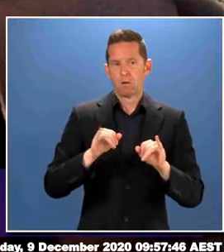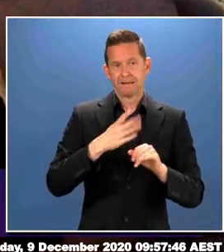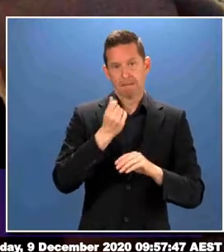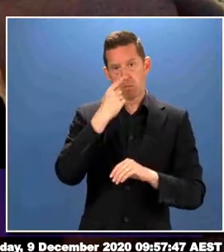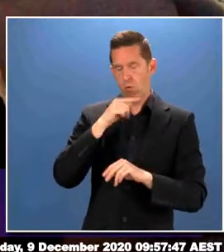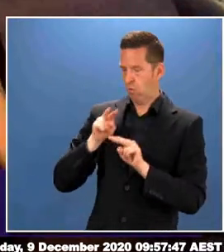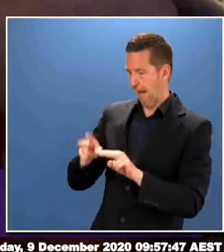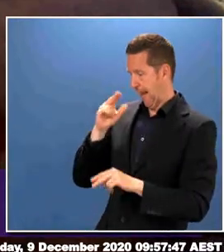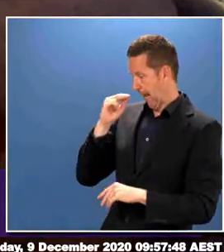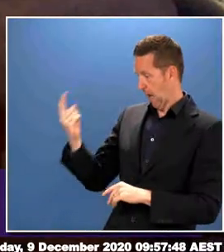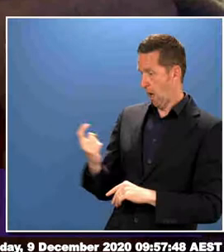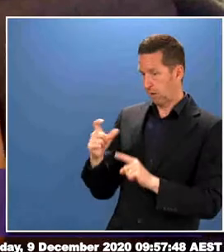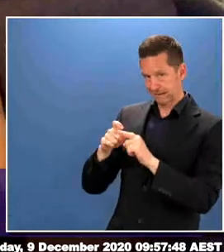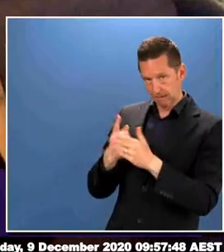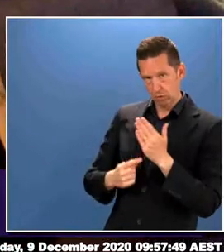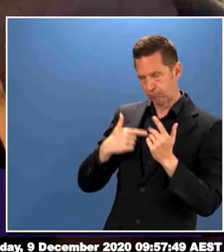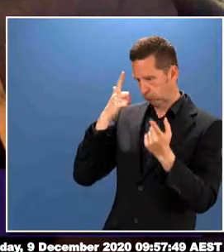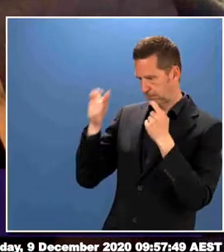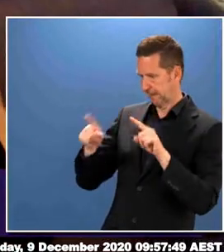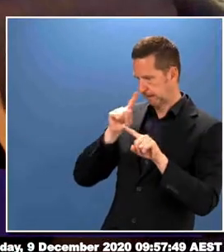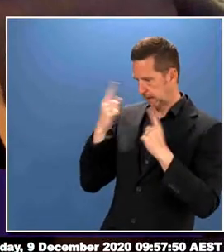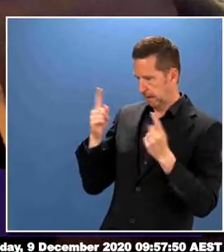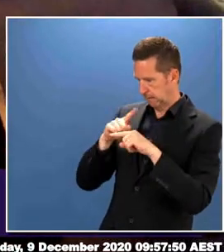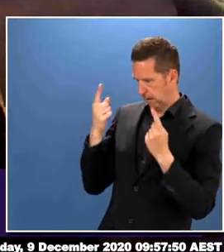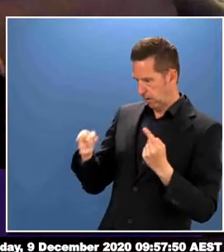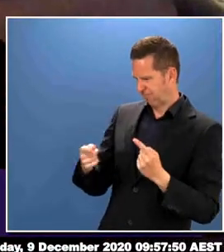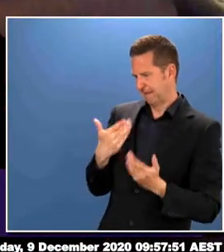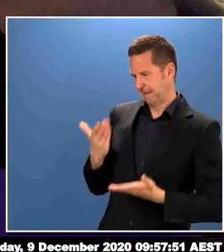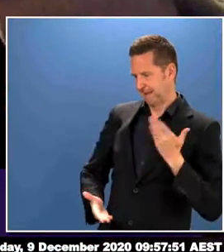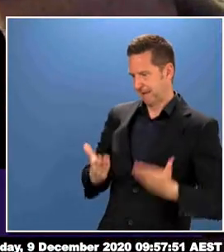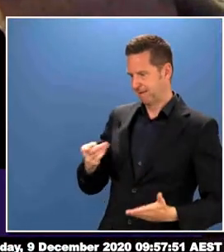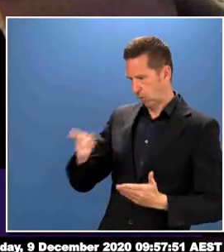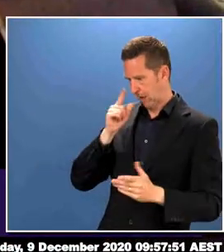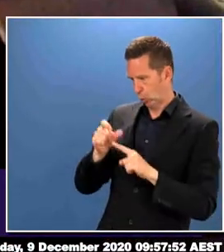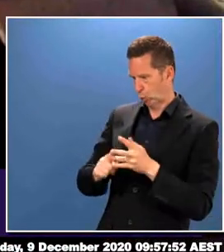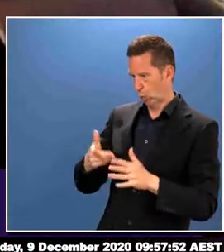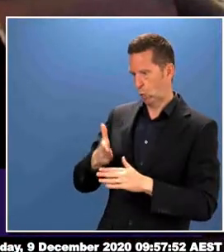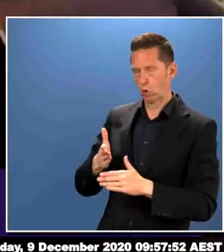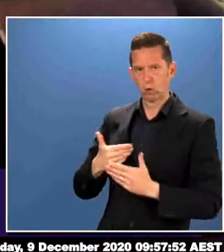with a disability, and their ability to undertake employment, wasn't it? Absolutely.